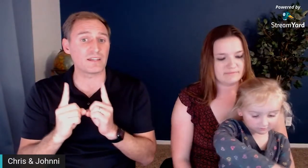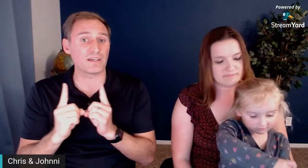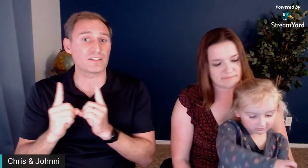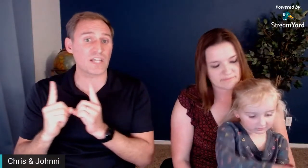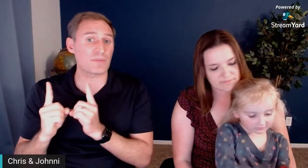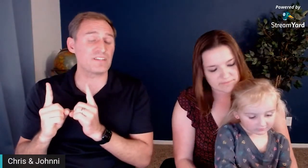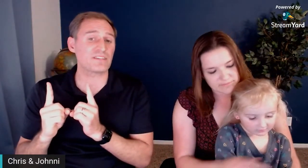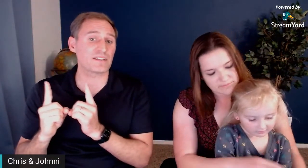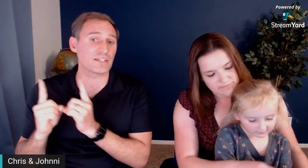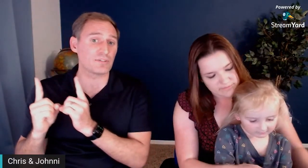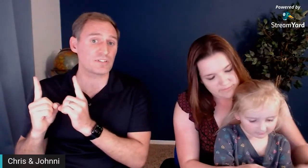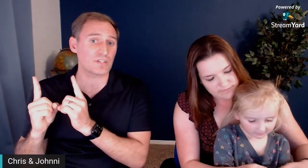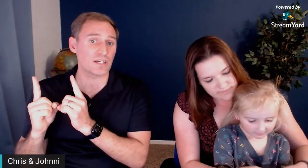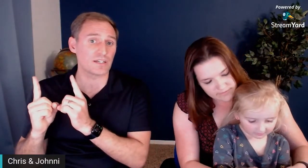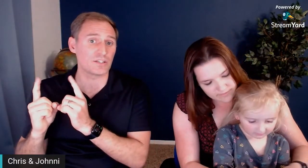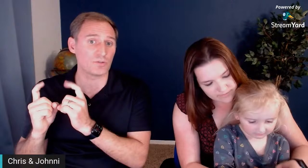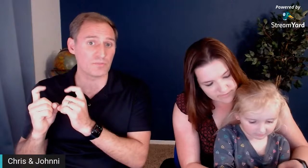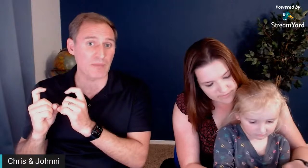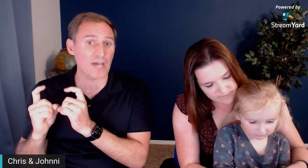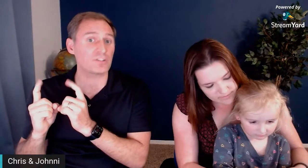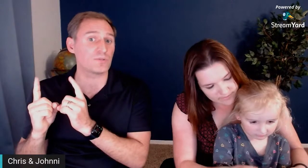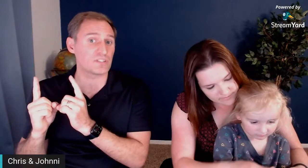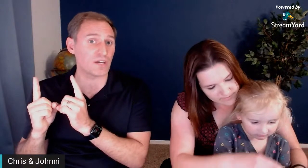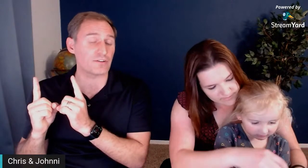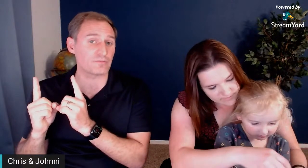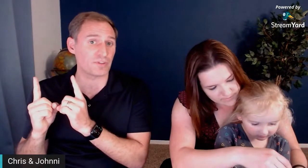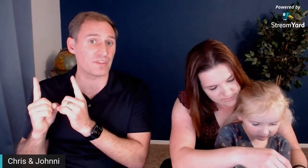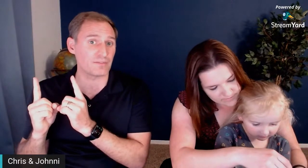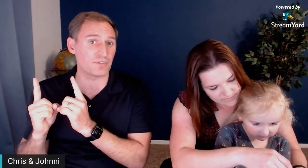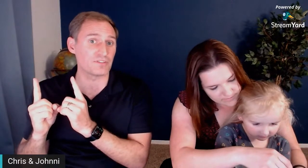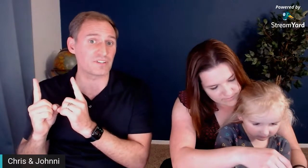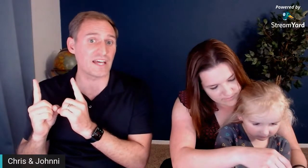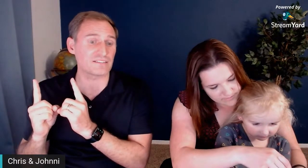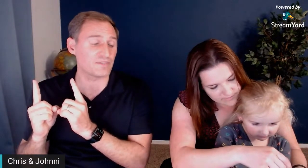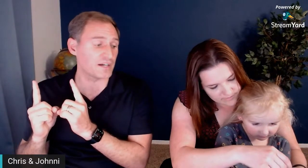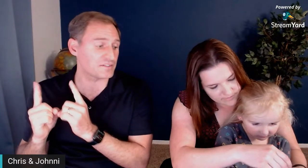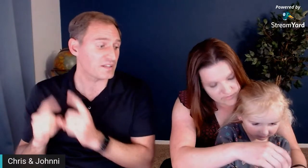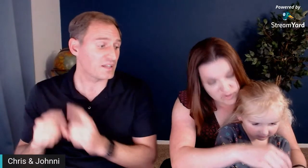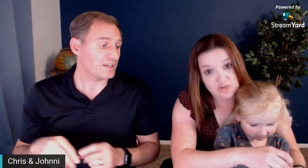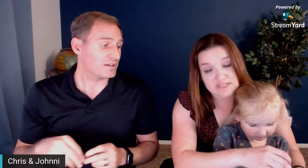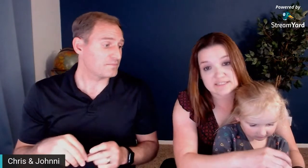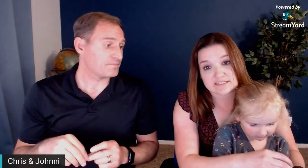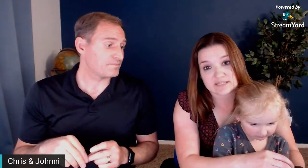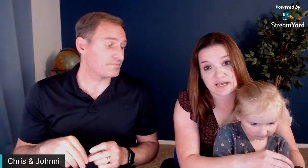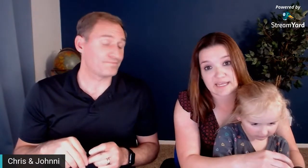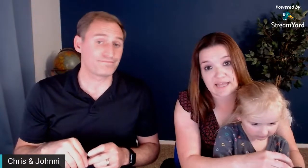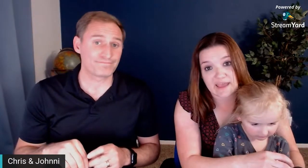a japanese sign language you would bow to each other with it with those classifiers cutest sign